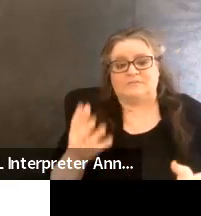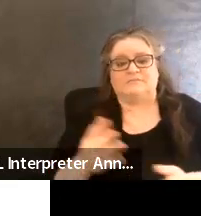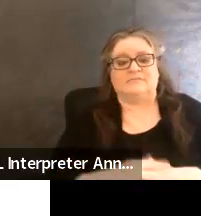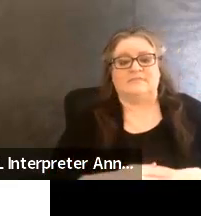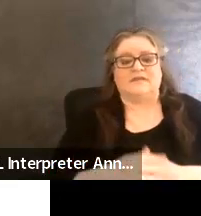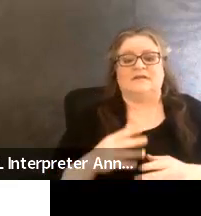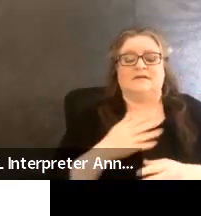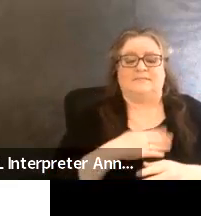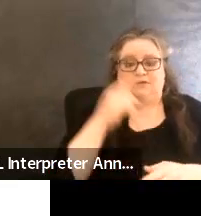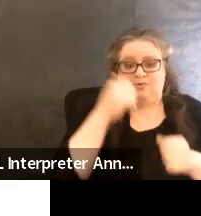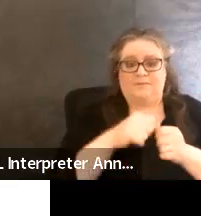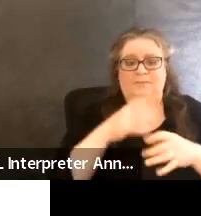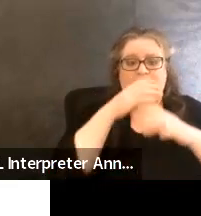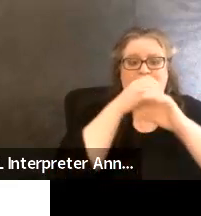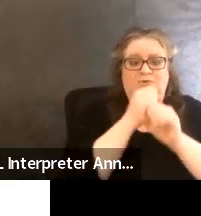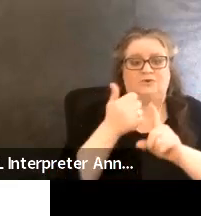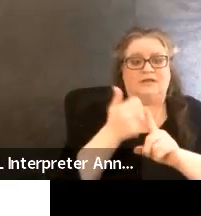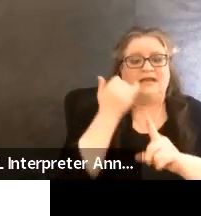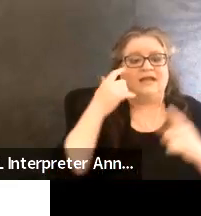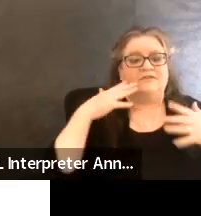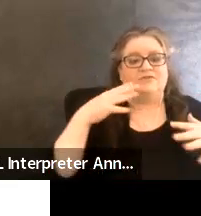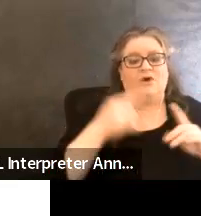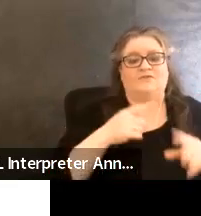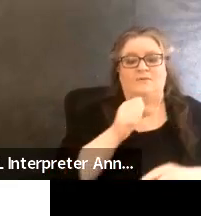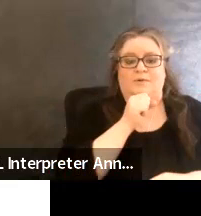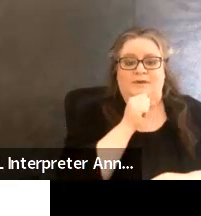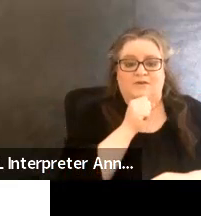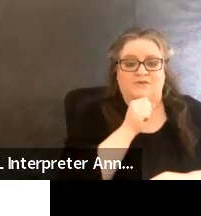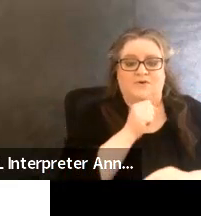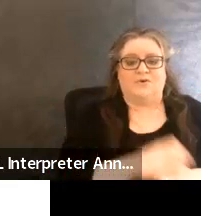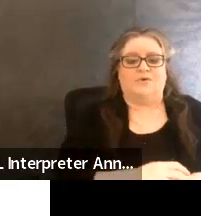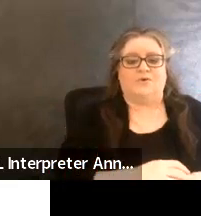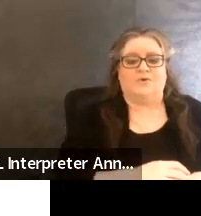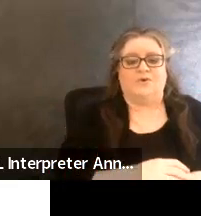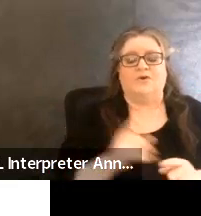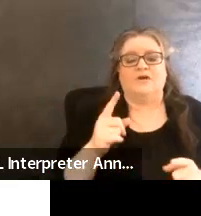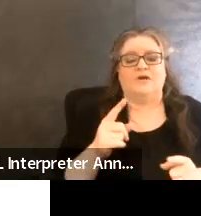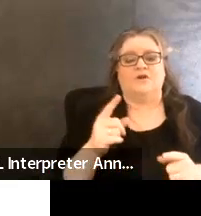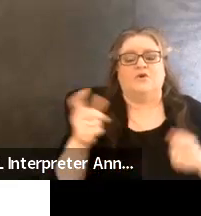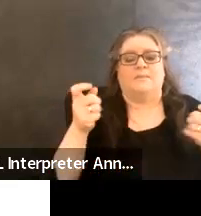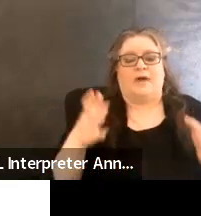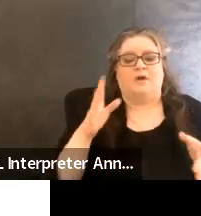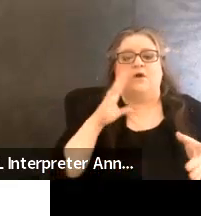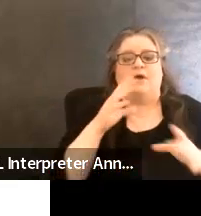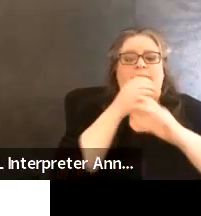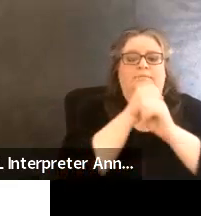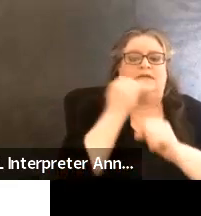Remember to meet yourself. If there is noise coming from your microphone, a moderator will mute you and if you wish to use the chat box,